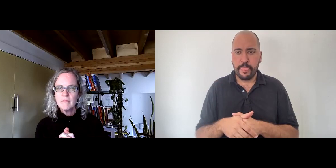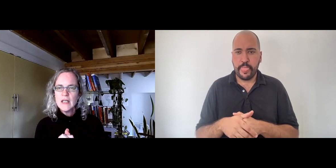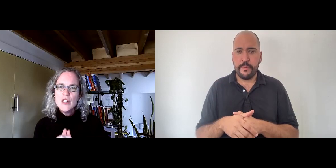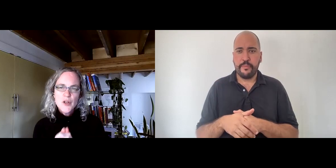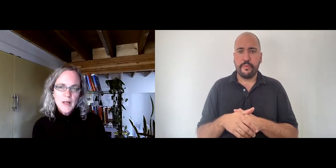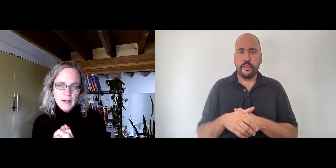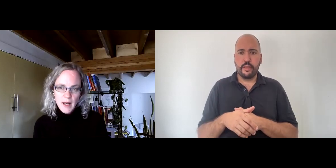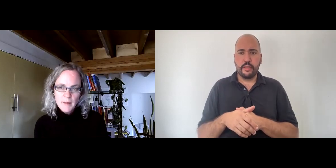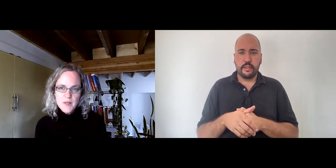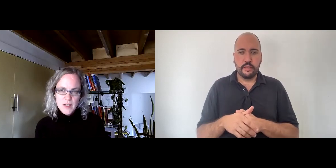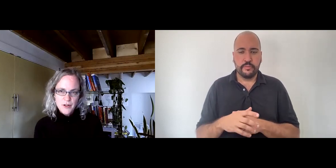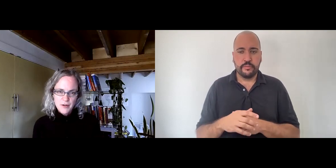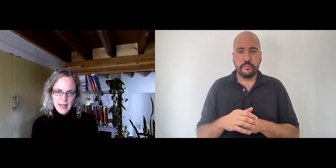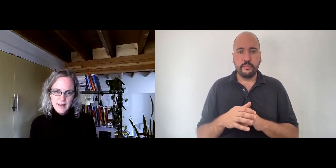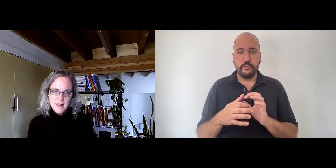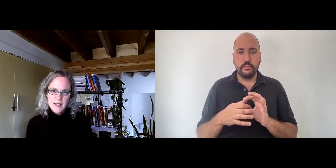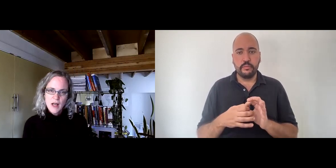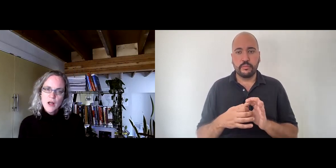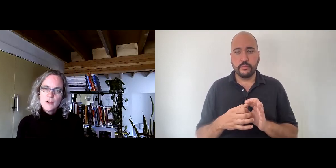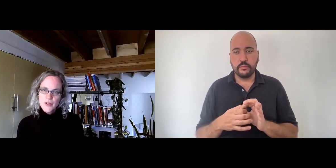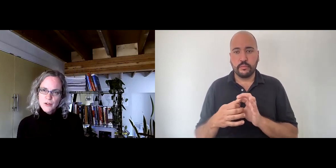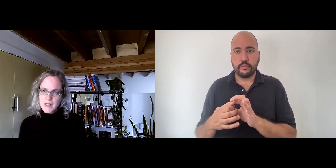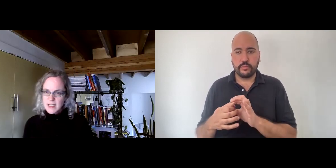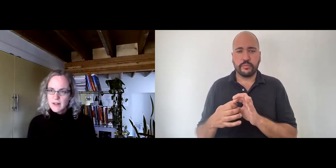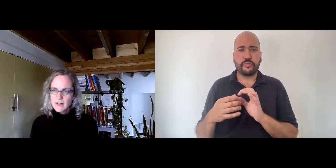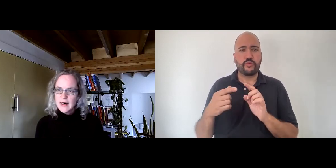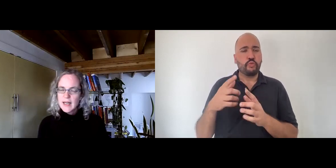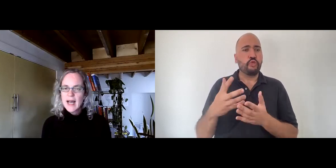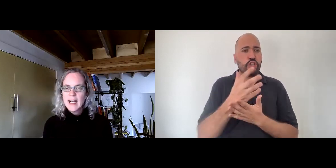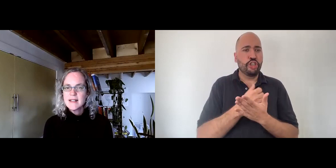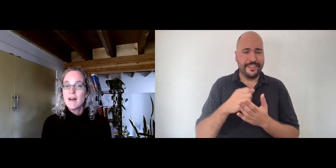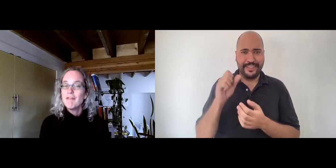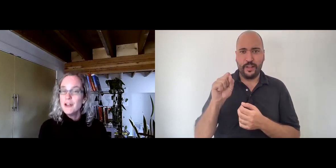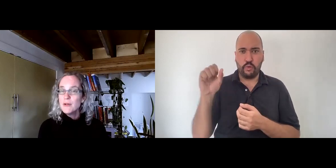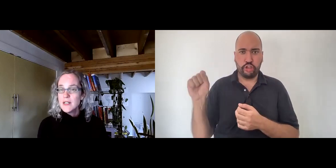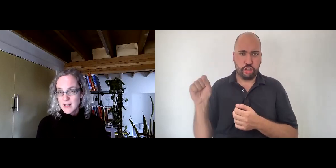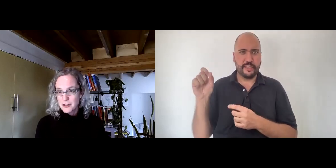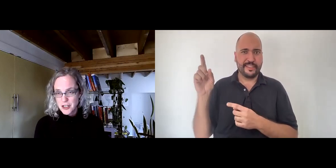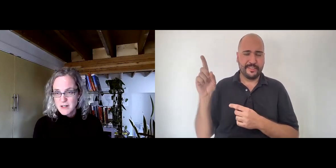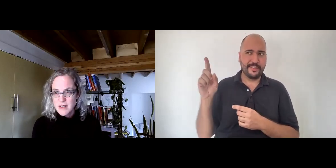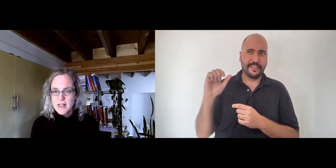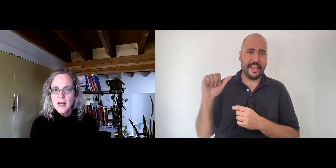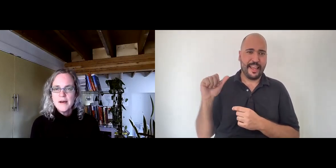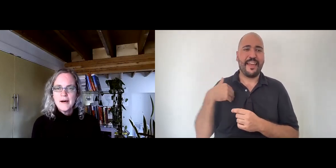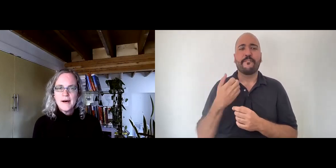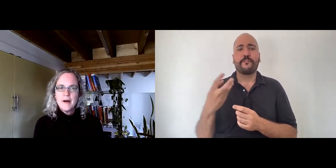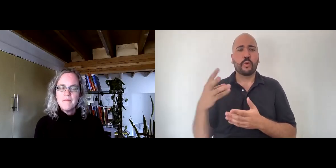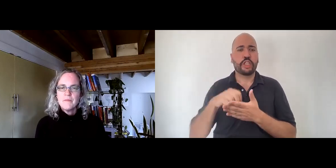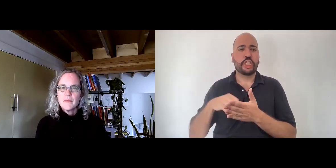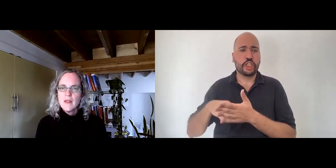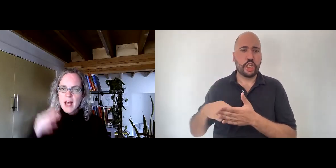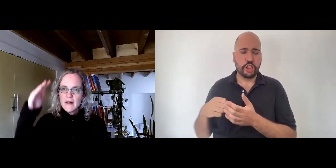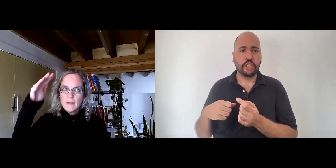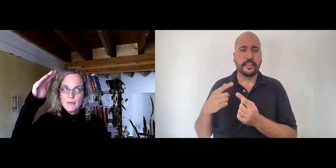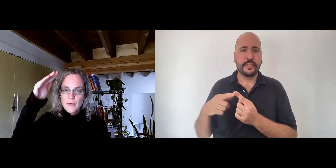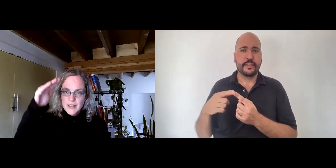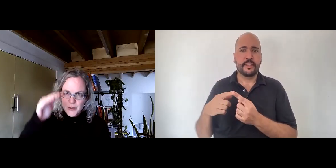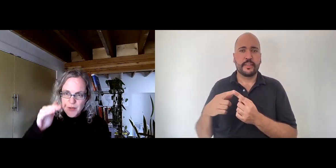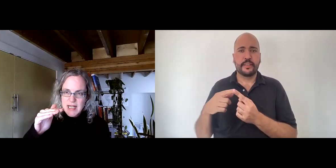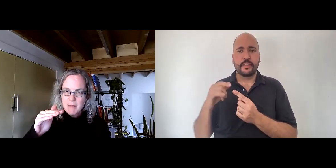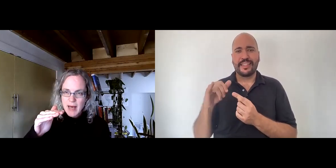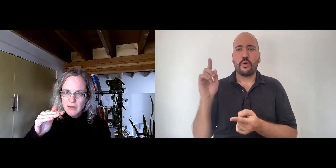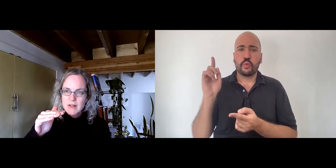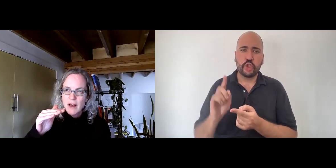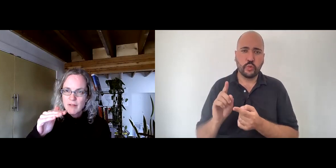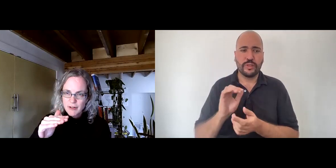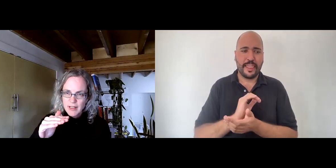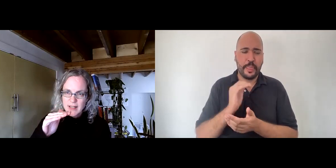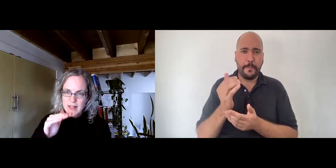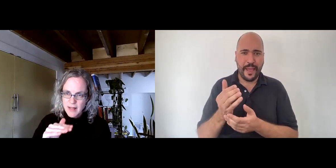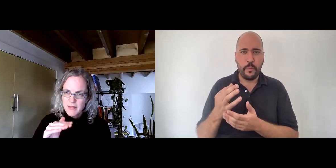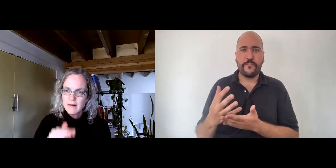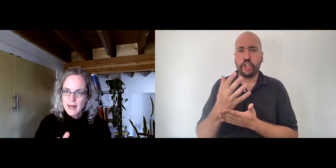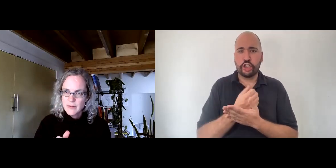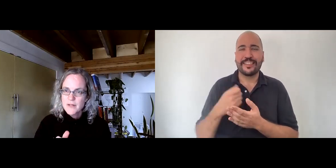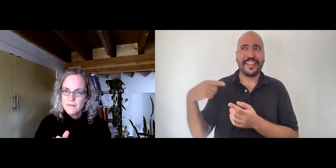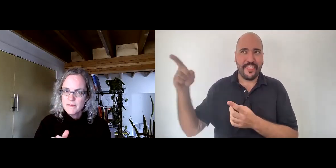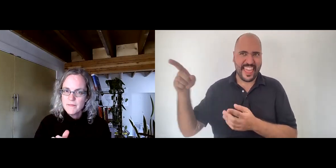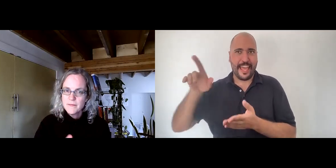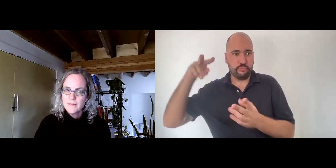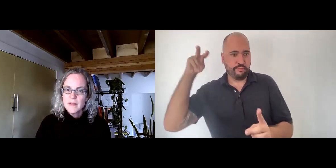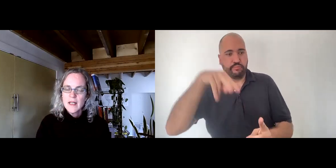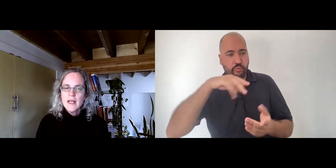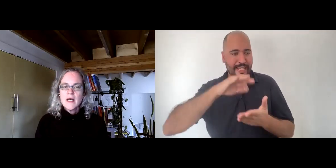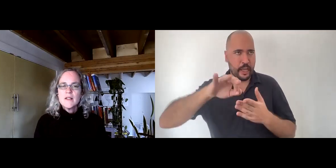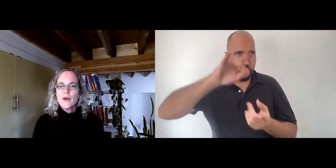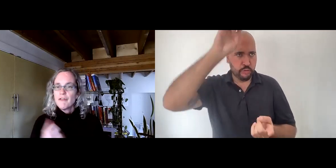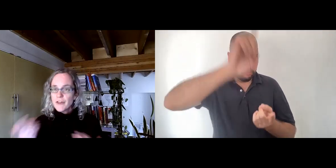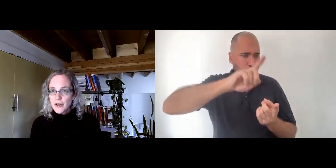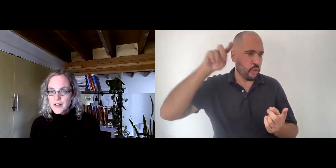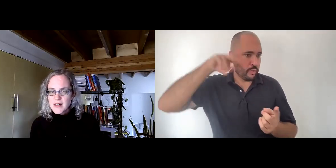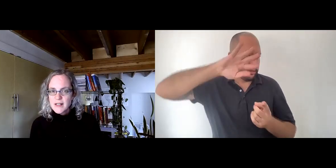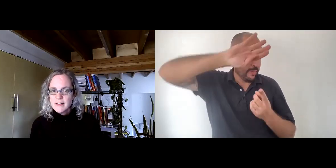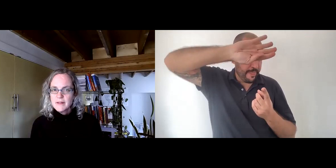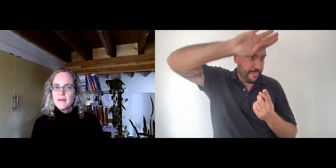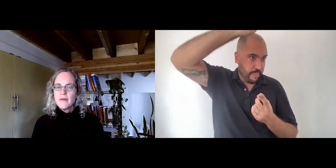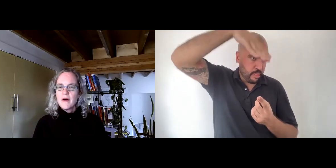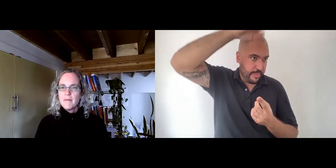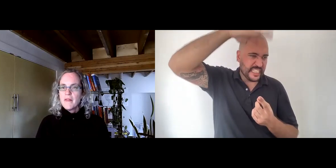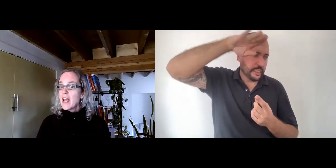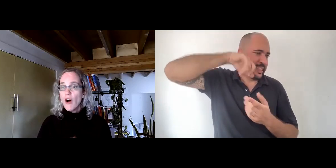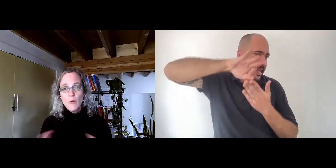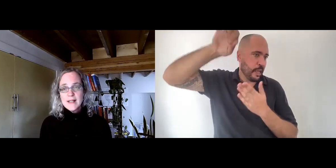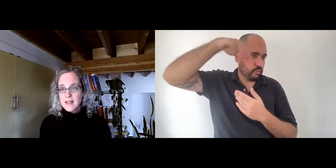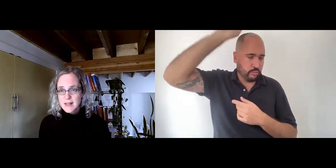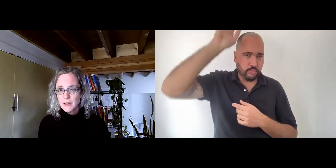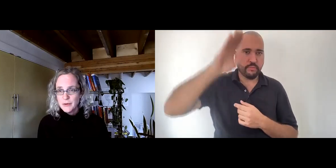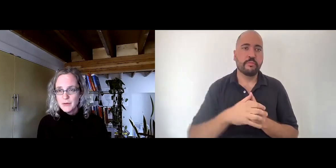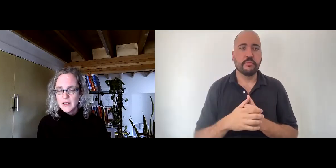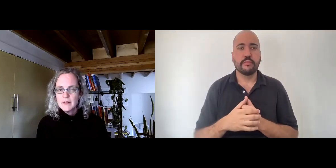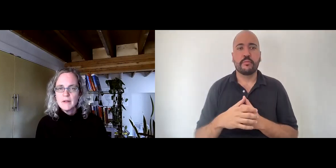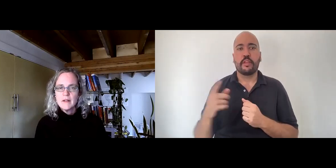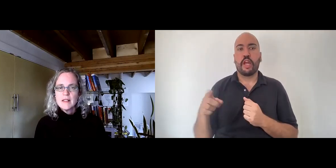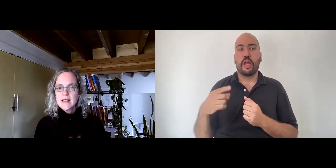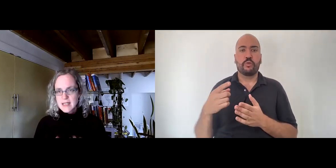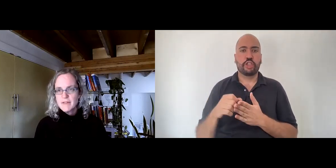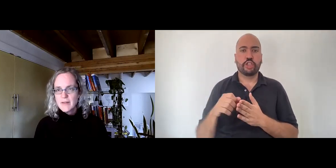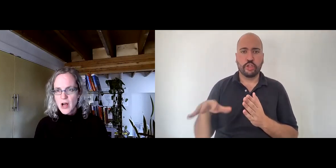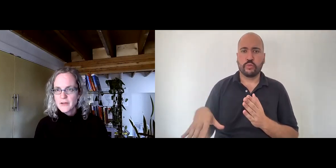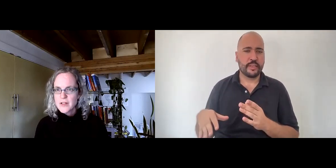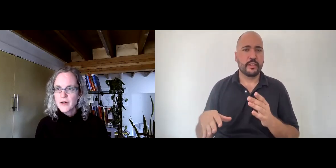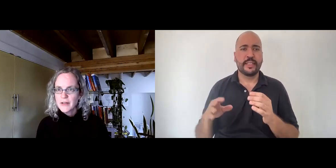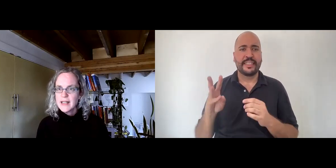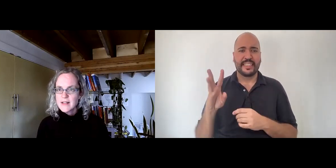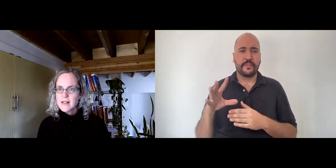So when it comes to earnings, social security has a few deductions that reduce the amount of earnings that they'll count. So first, they always exclude $65 of earnings.